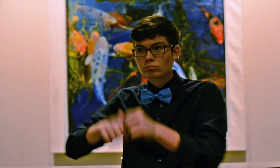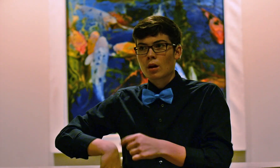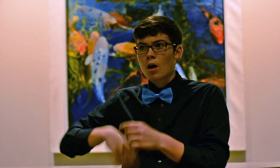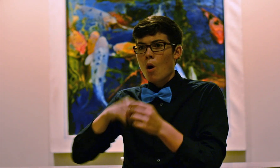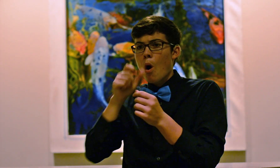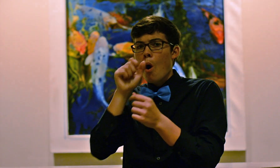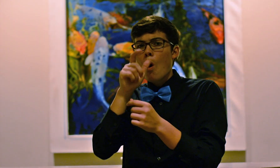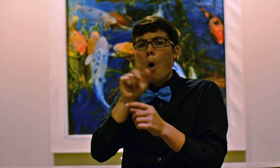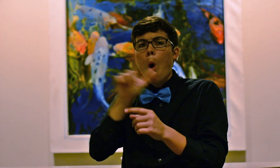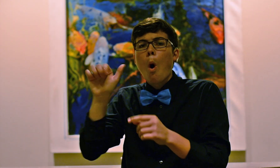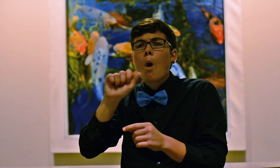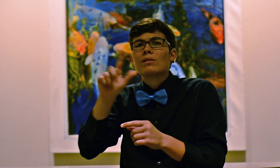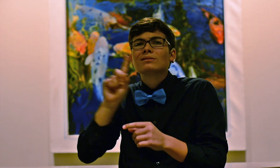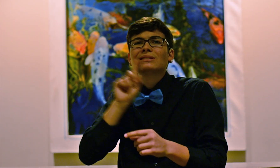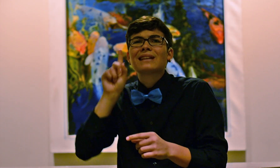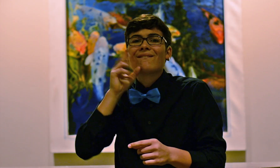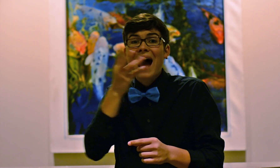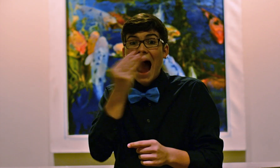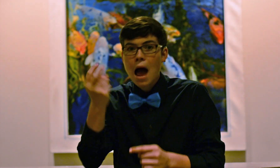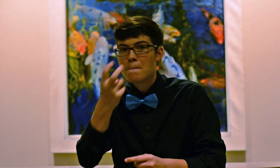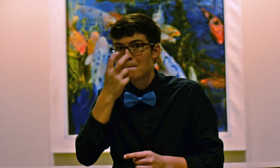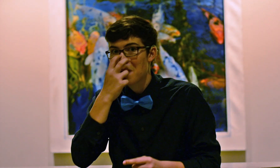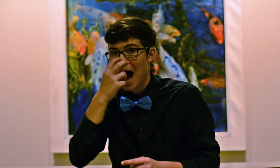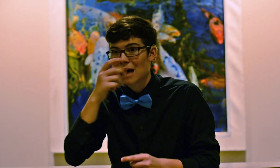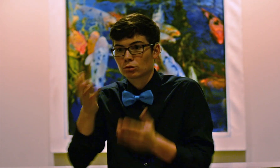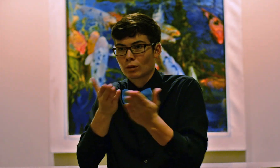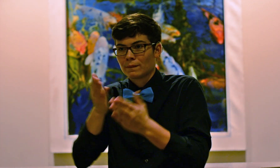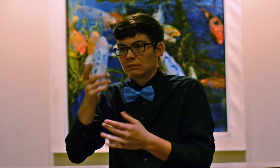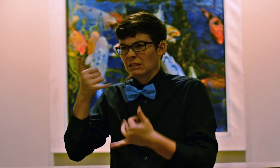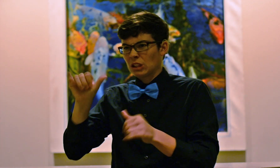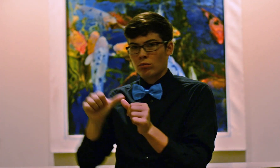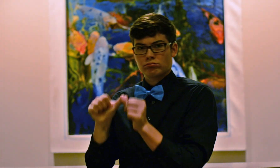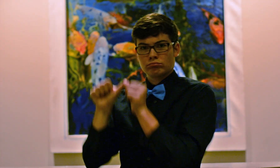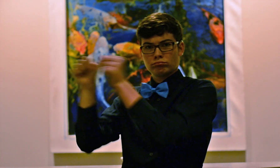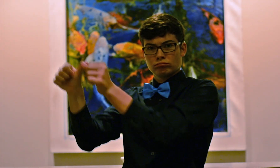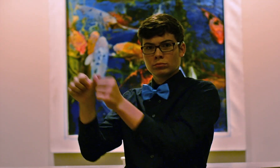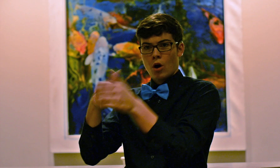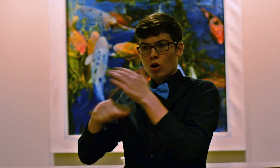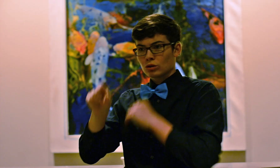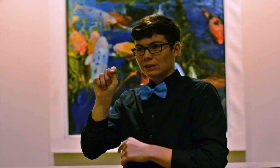TWC will continue to serve the deaf, deafblind